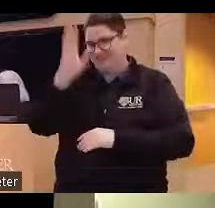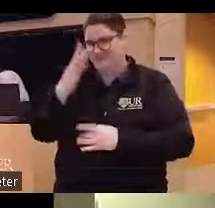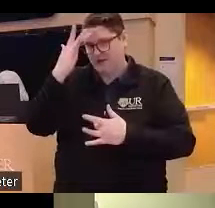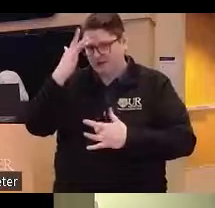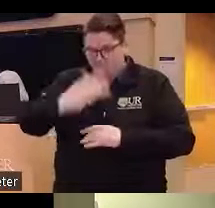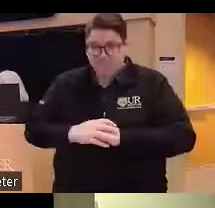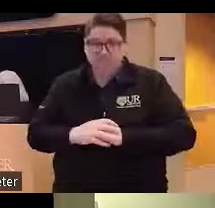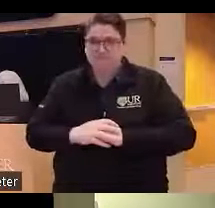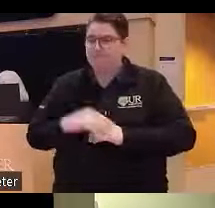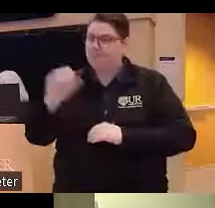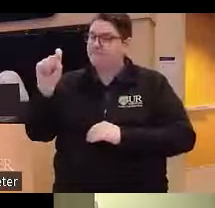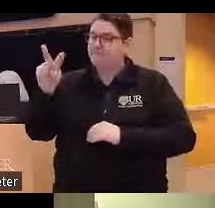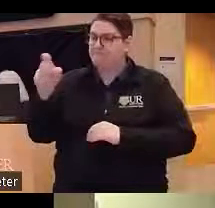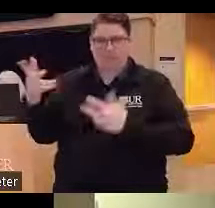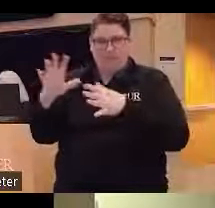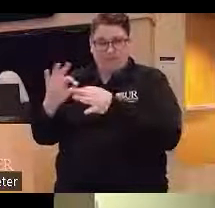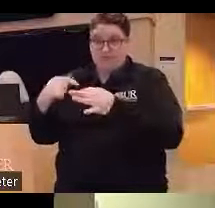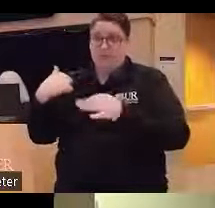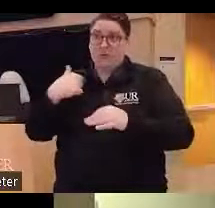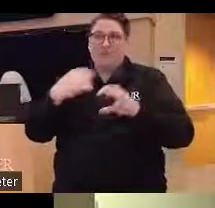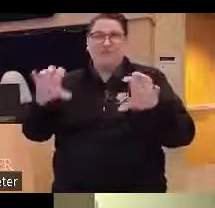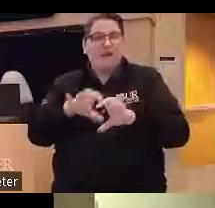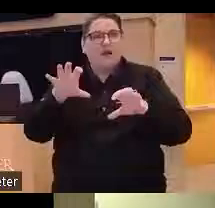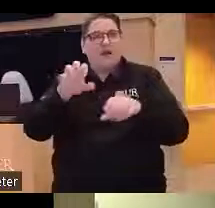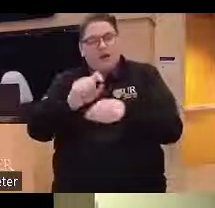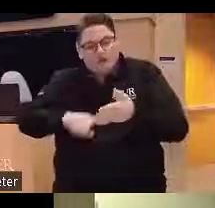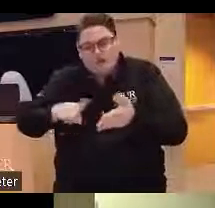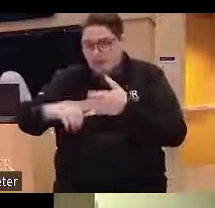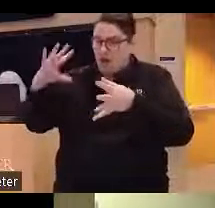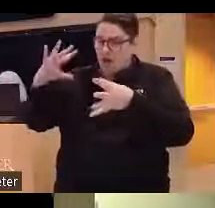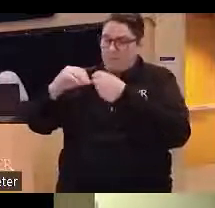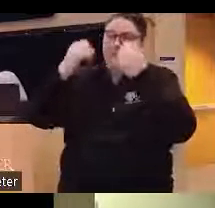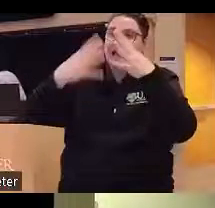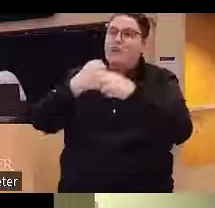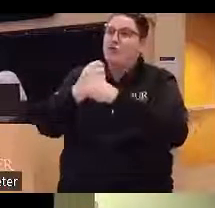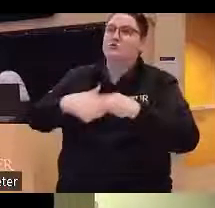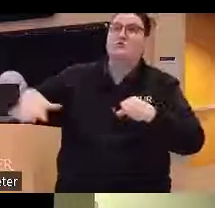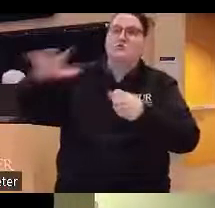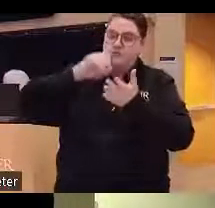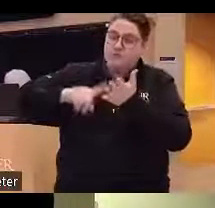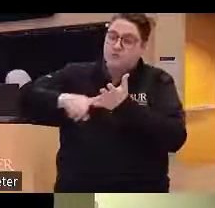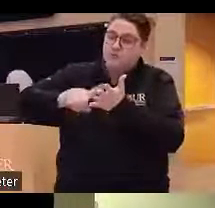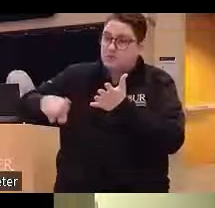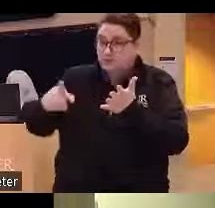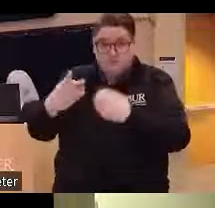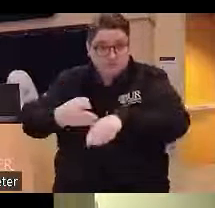we've done so much work where are we worldwide well worldwide the prevalence of schizophrenia